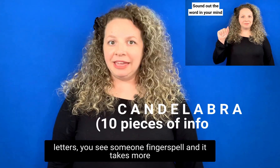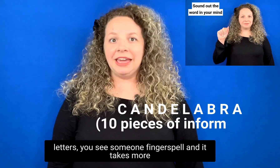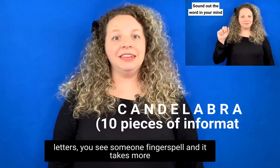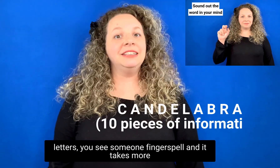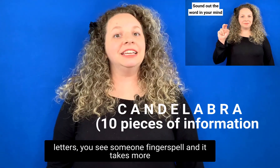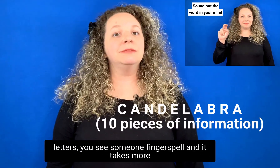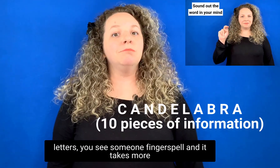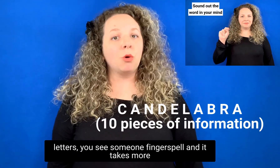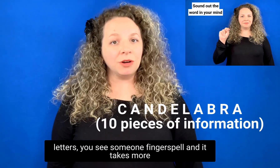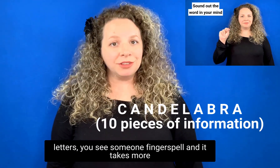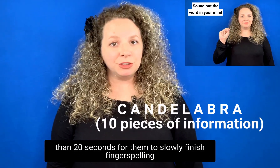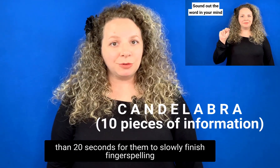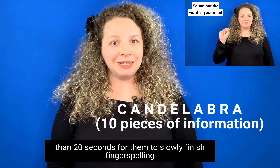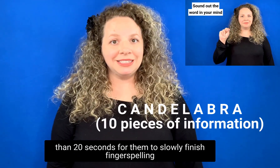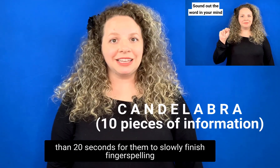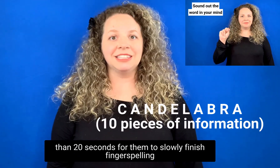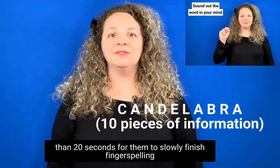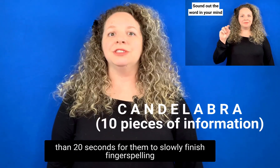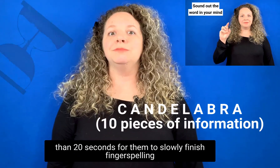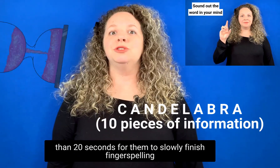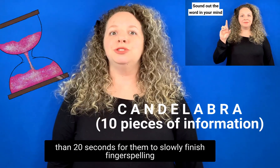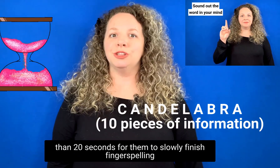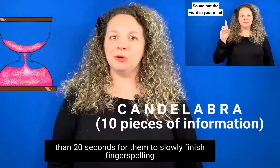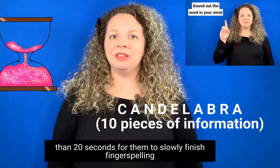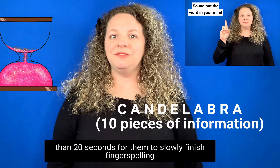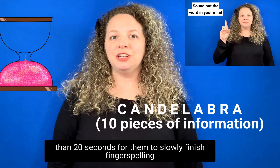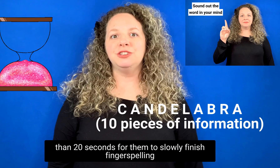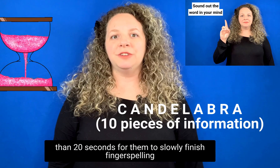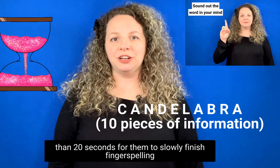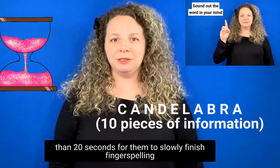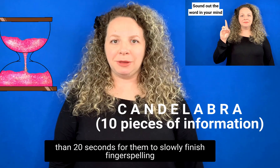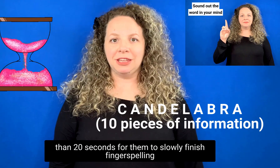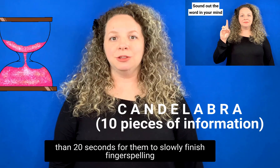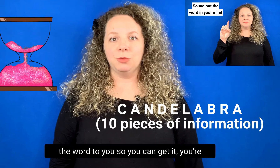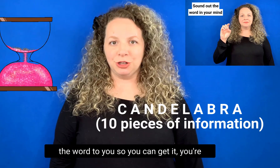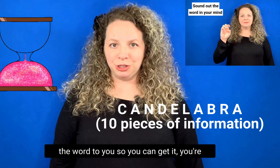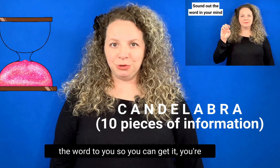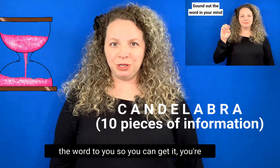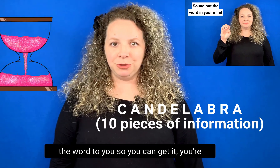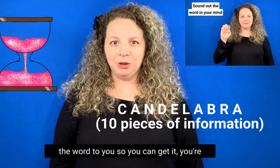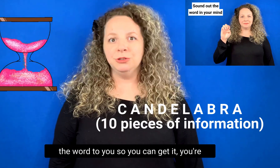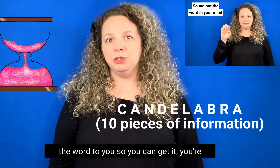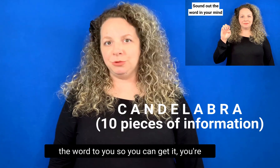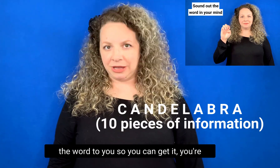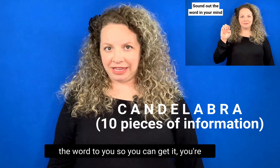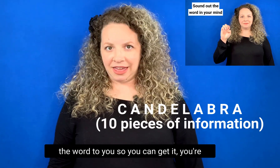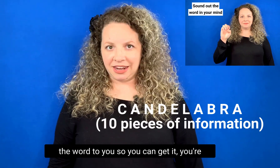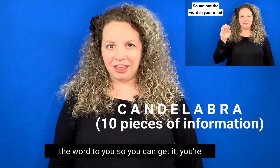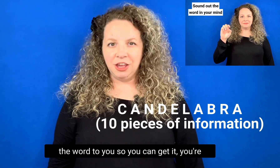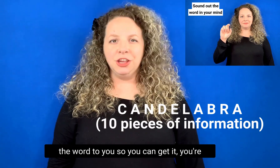and it takes more than 20 seconds for them to slowly finish fingerspelling the word to you so you can get it,